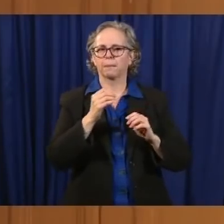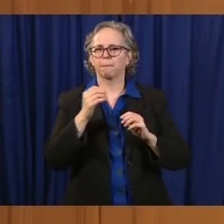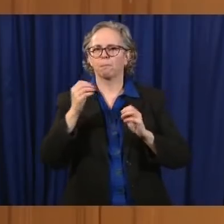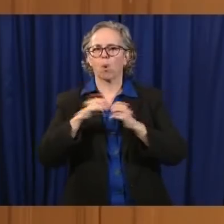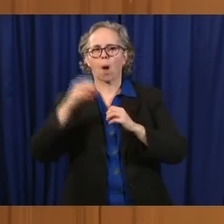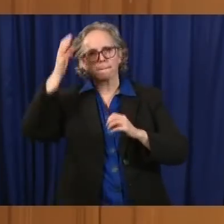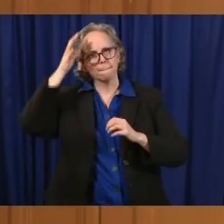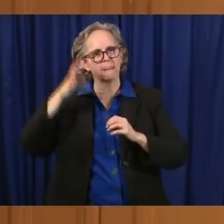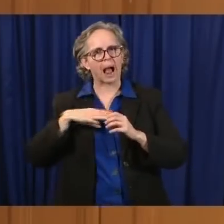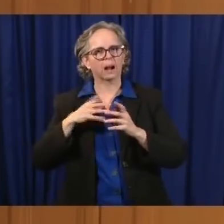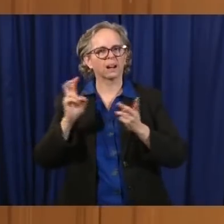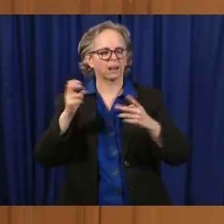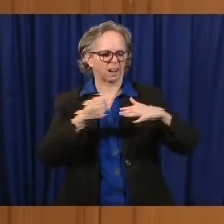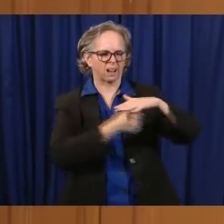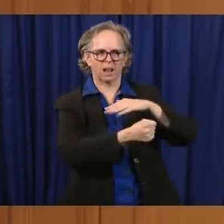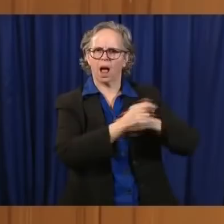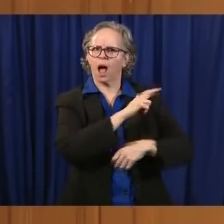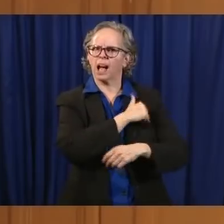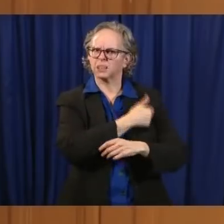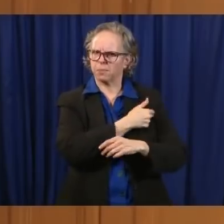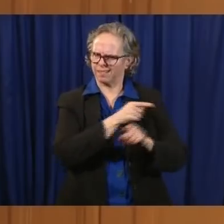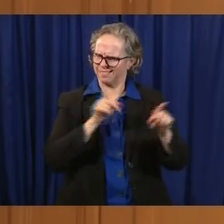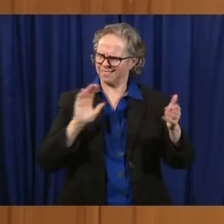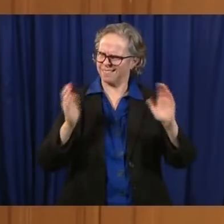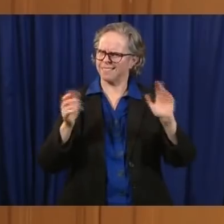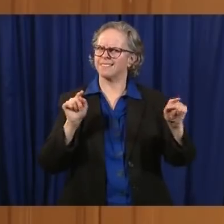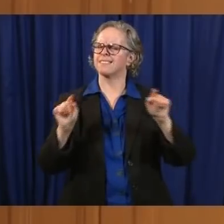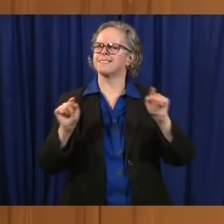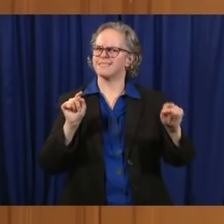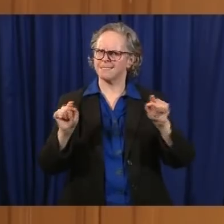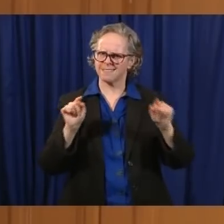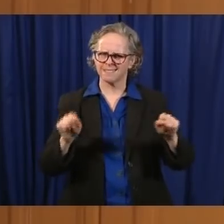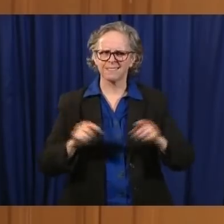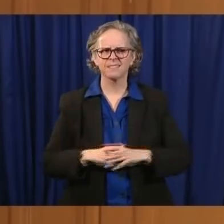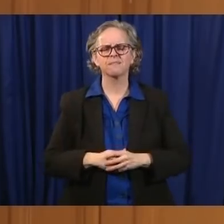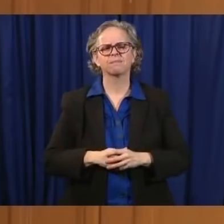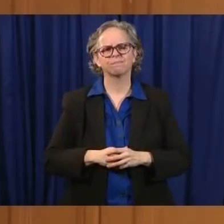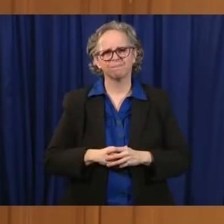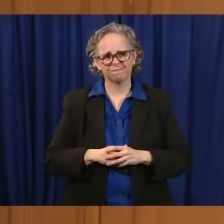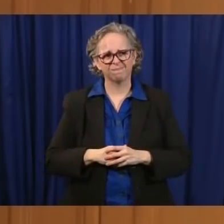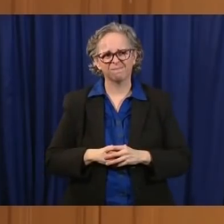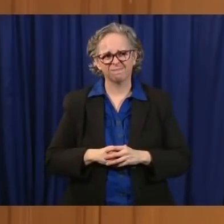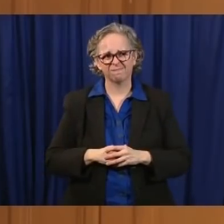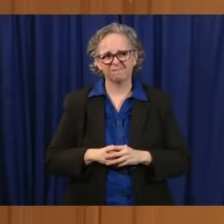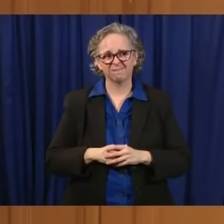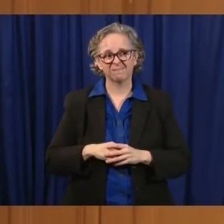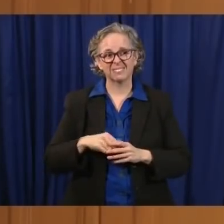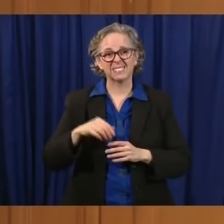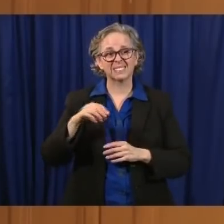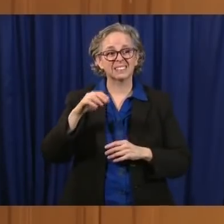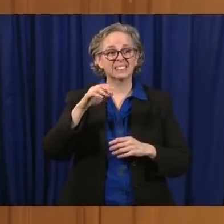WEBSITES, MORE MORE DATA EACH DAY, SLIGHTLY MORE FEMALES, WE